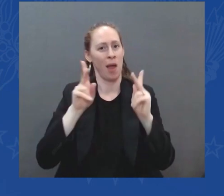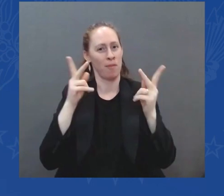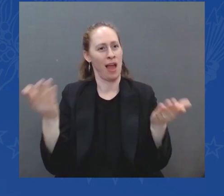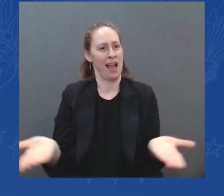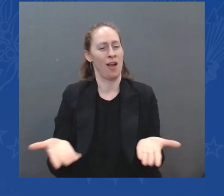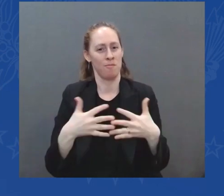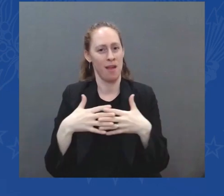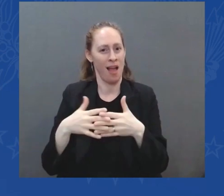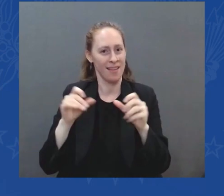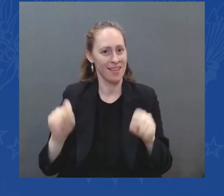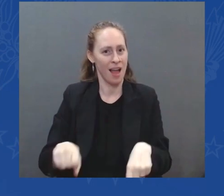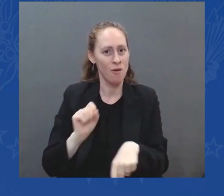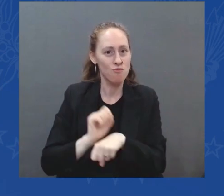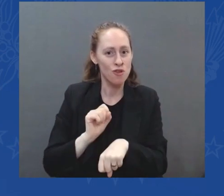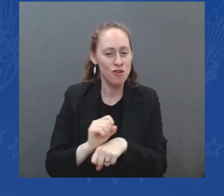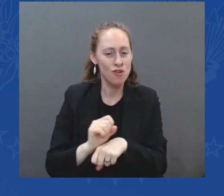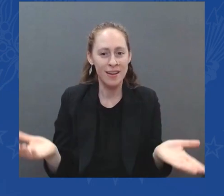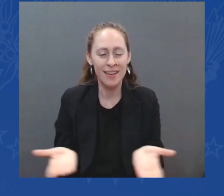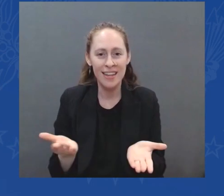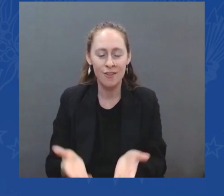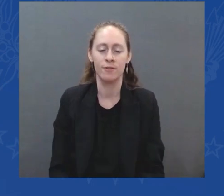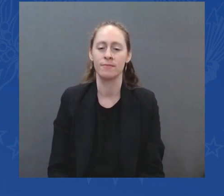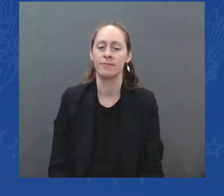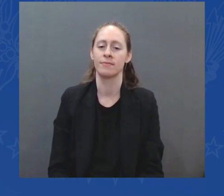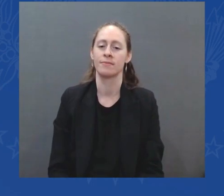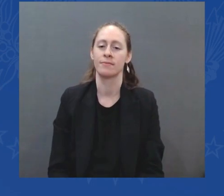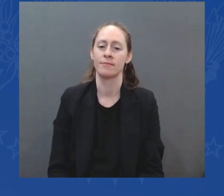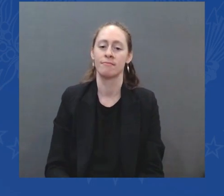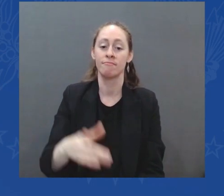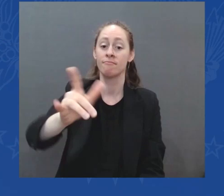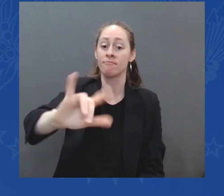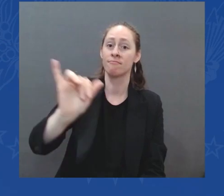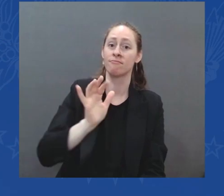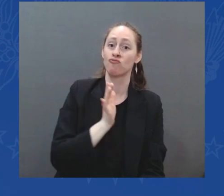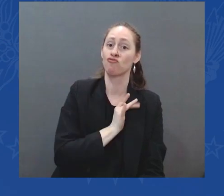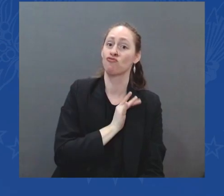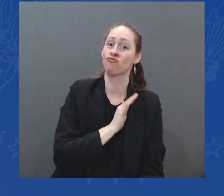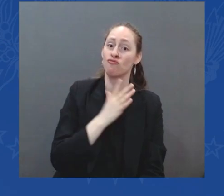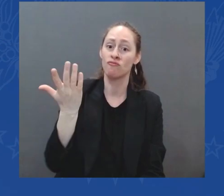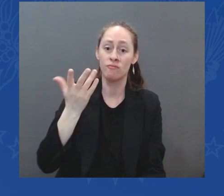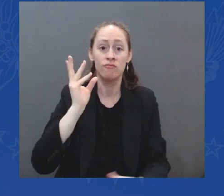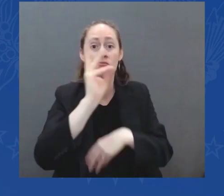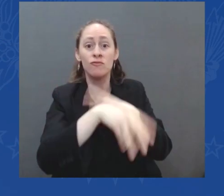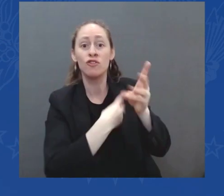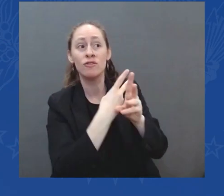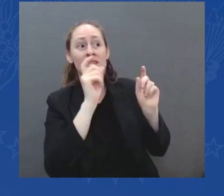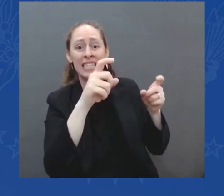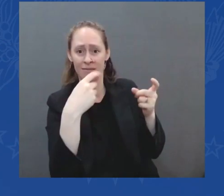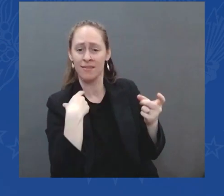to reduce greenhouse gases. That's why, today, I am issuing a directive to strengthen our clean energy economy.